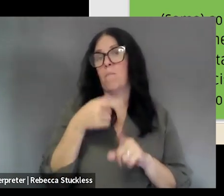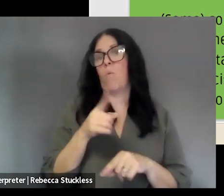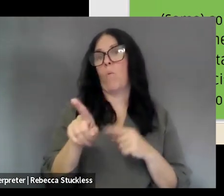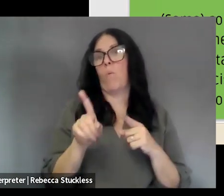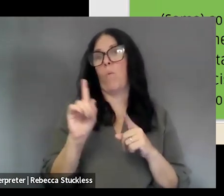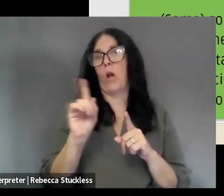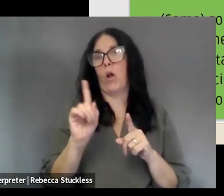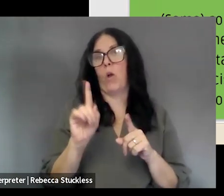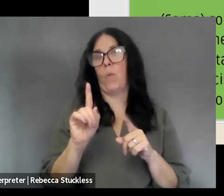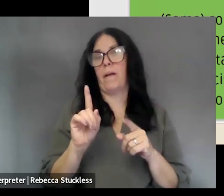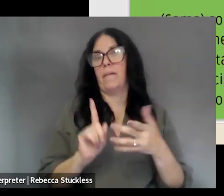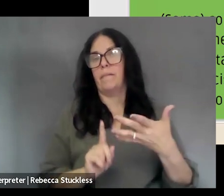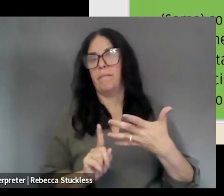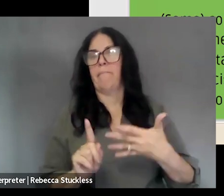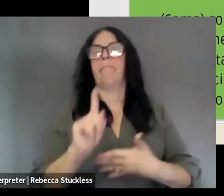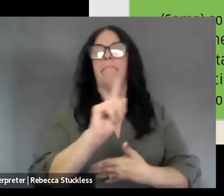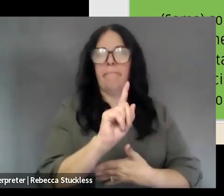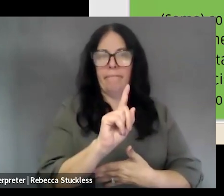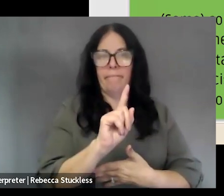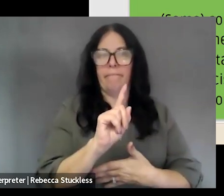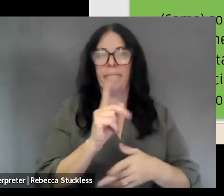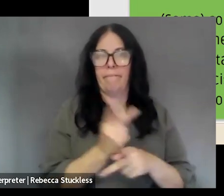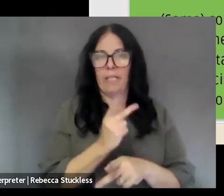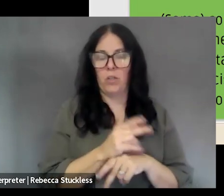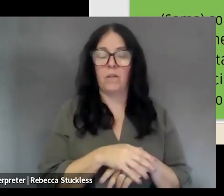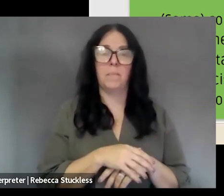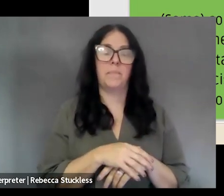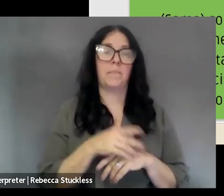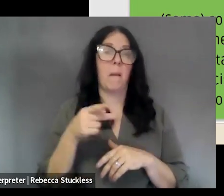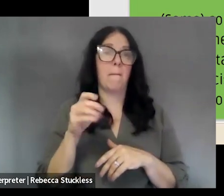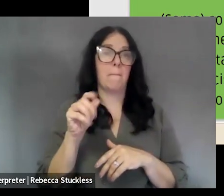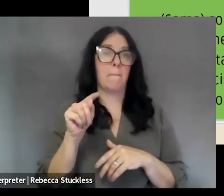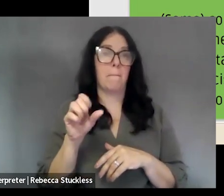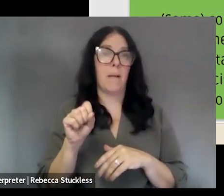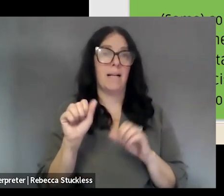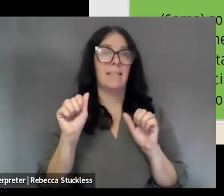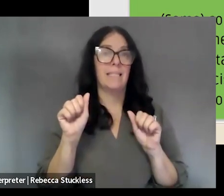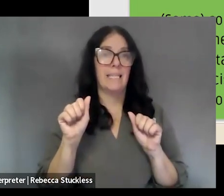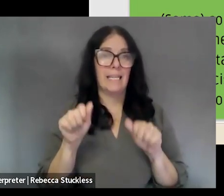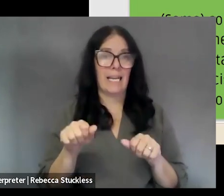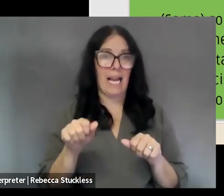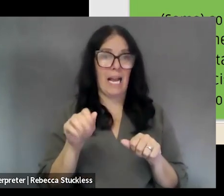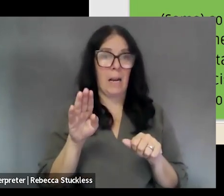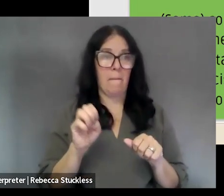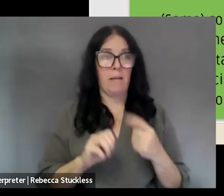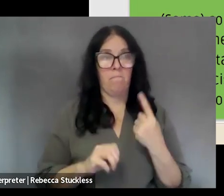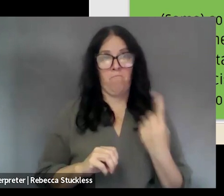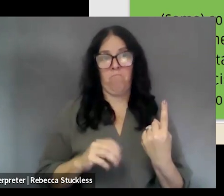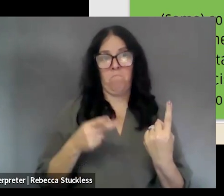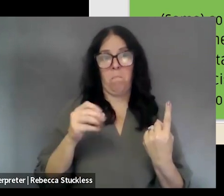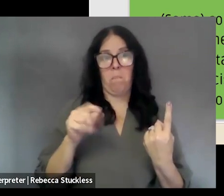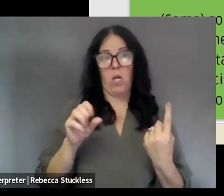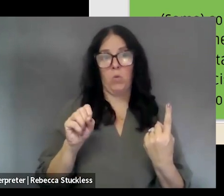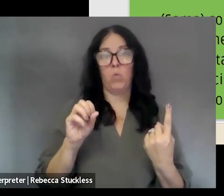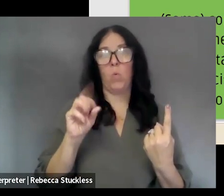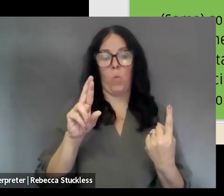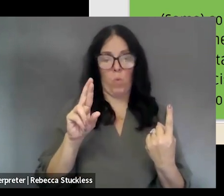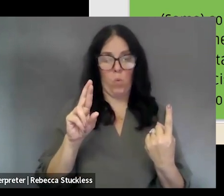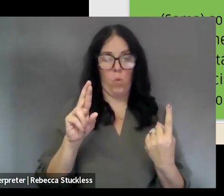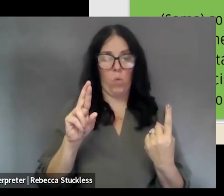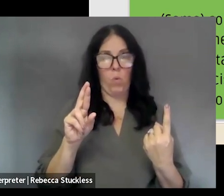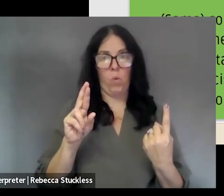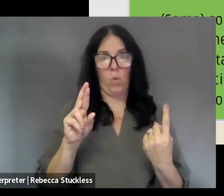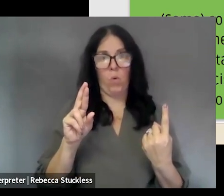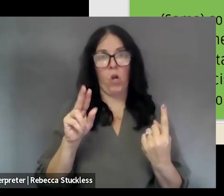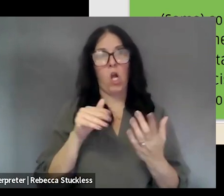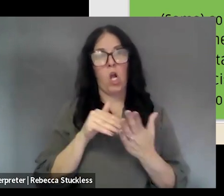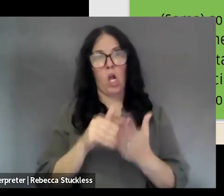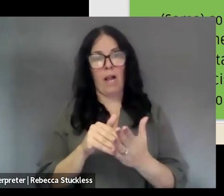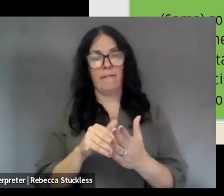our way up. POTS can be seated as a singular diagnosis but it is commonly seen co-occurring